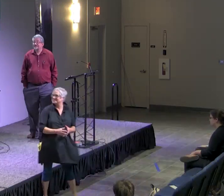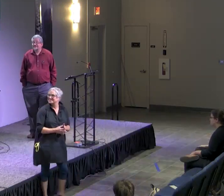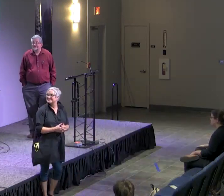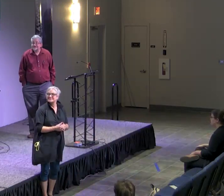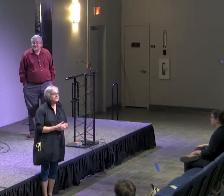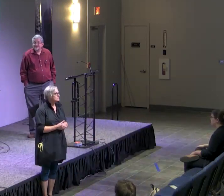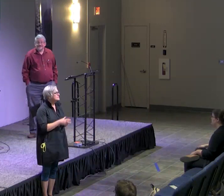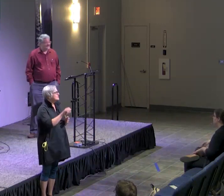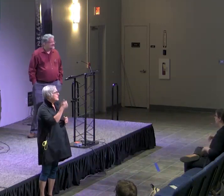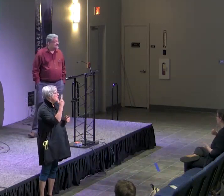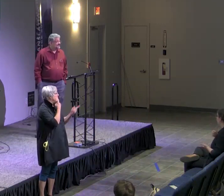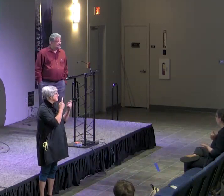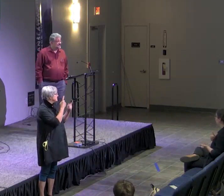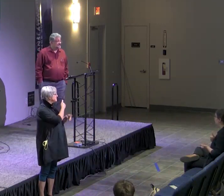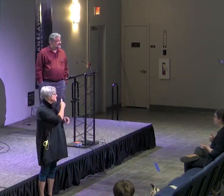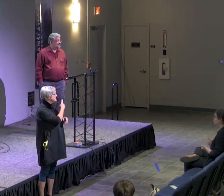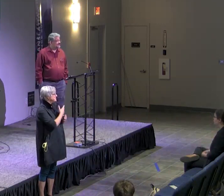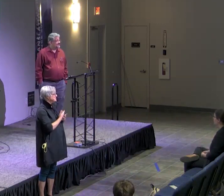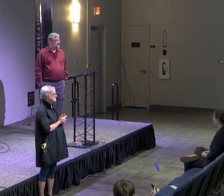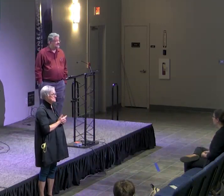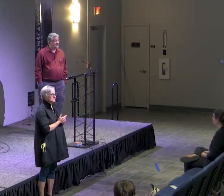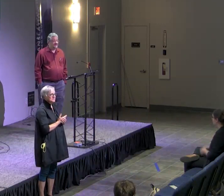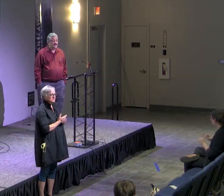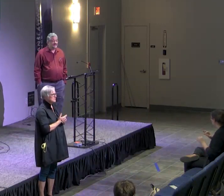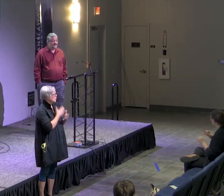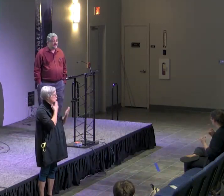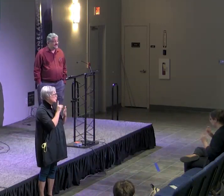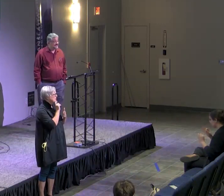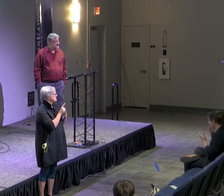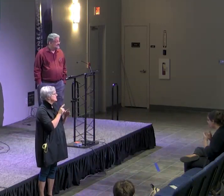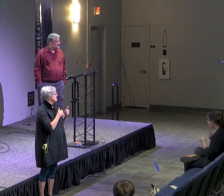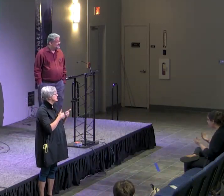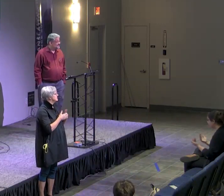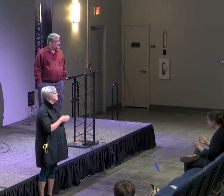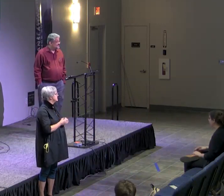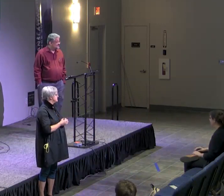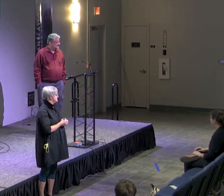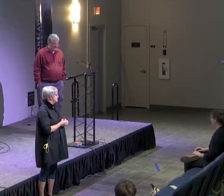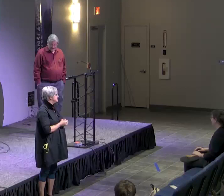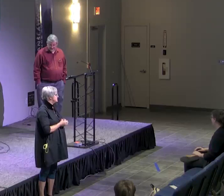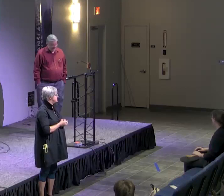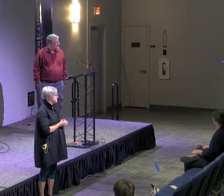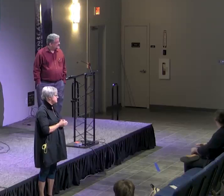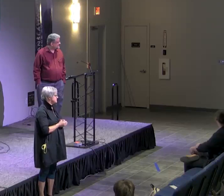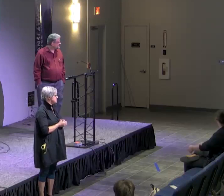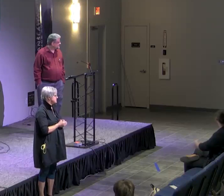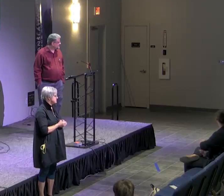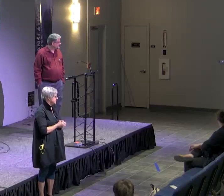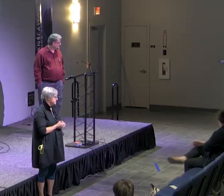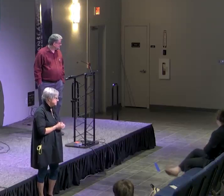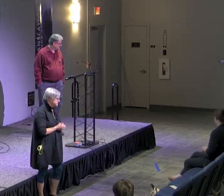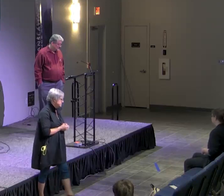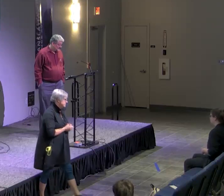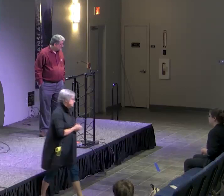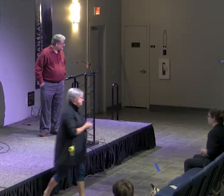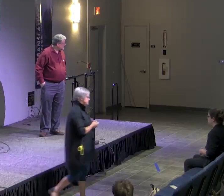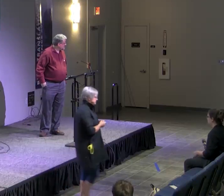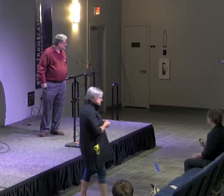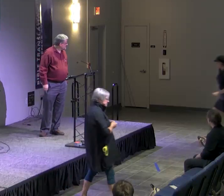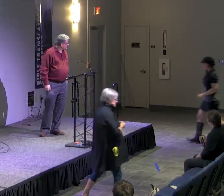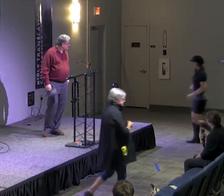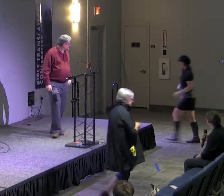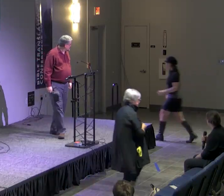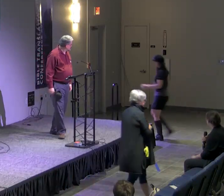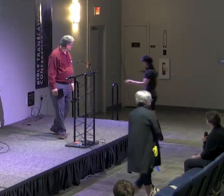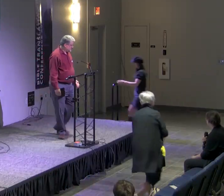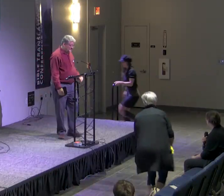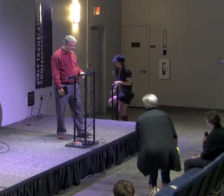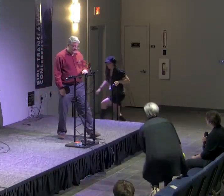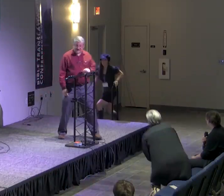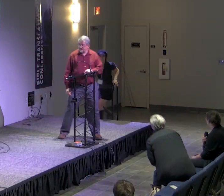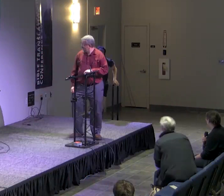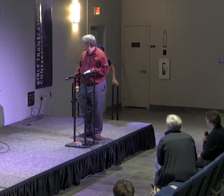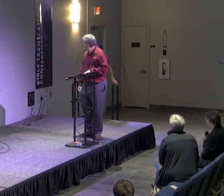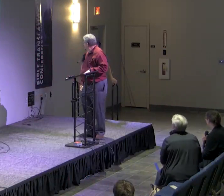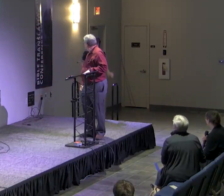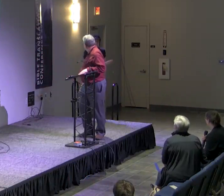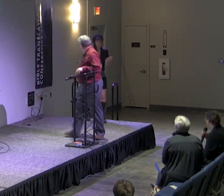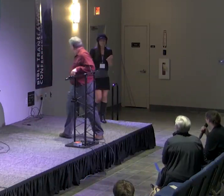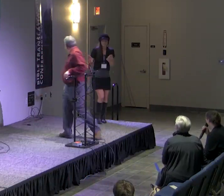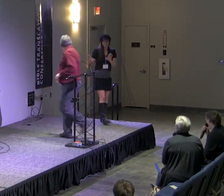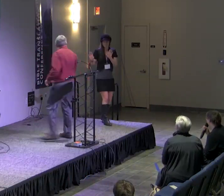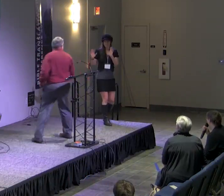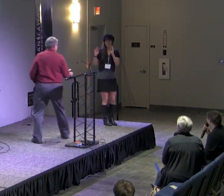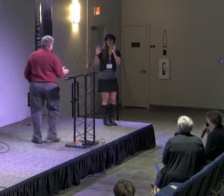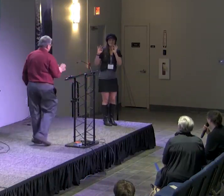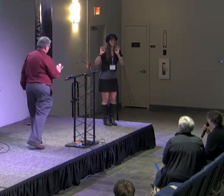Any other questions? These are good questions. Yes.